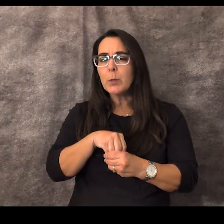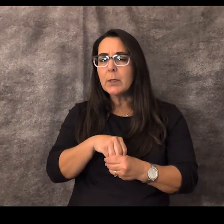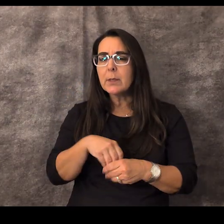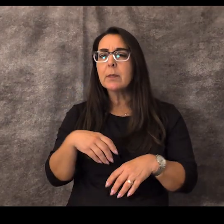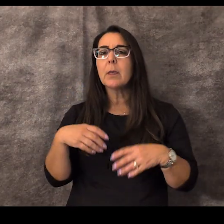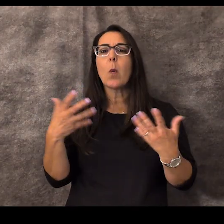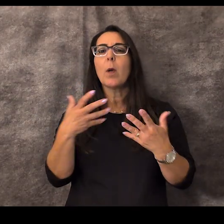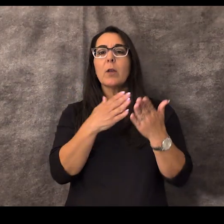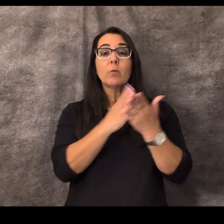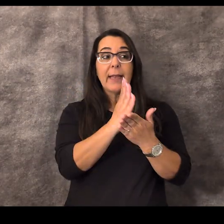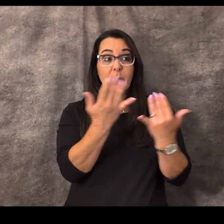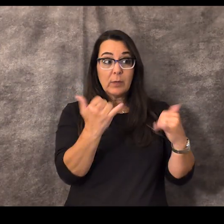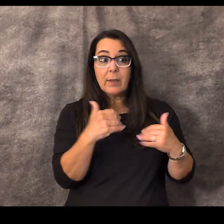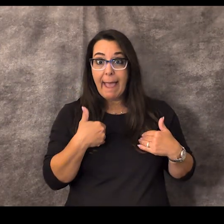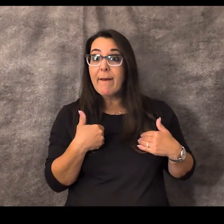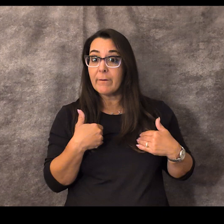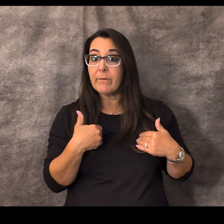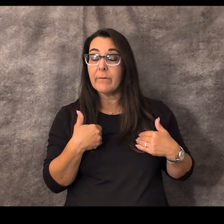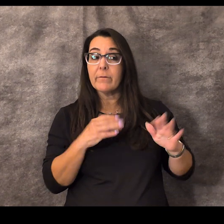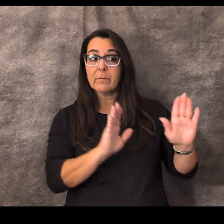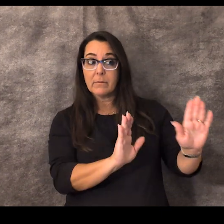they still retain under their conservatorship.